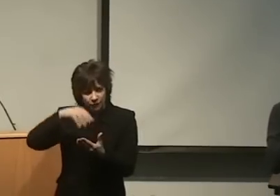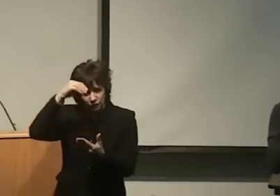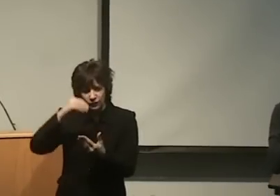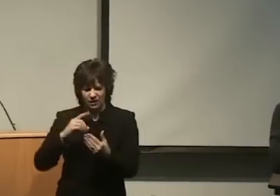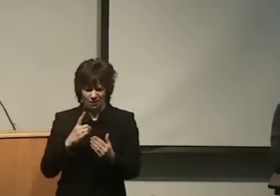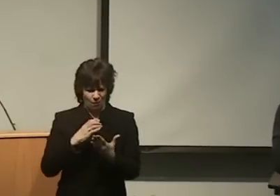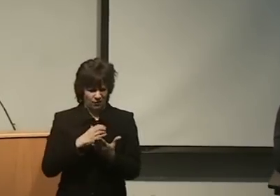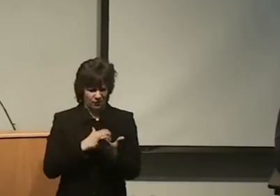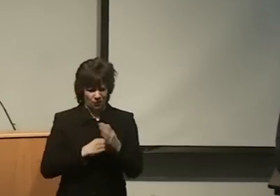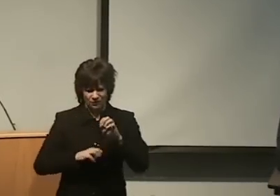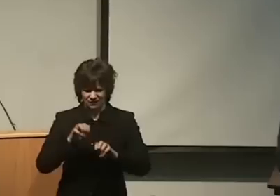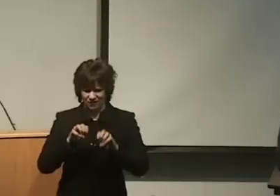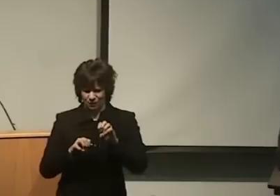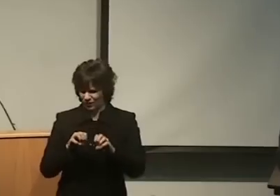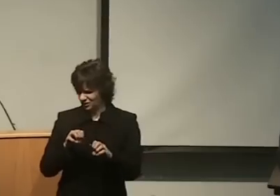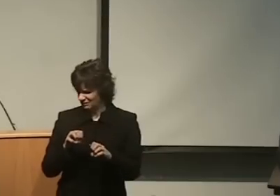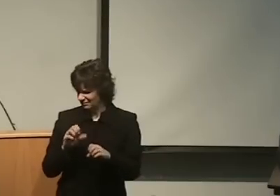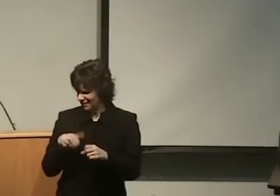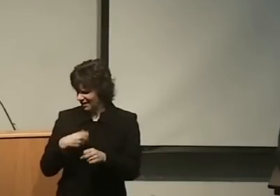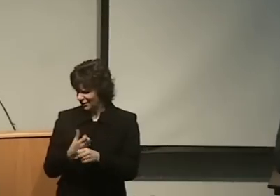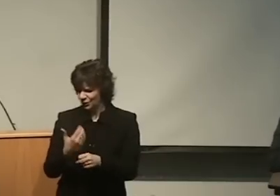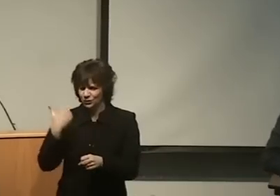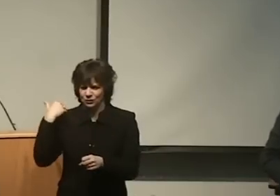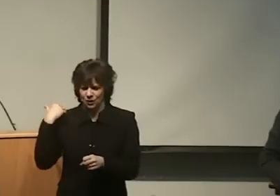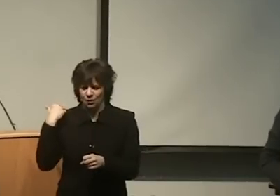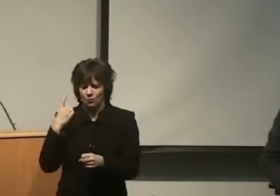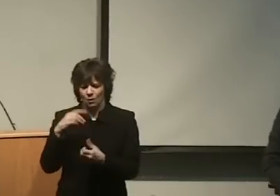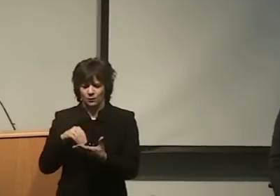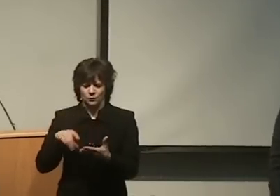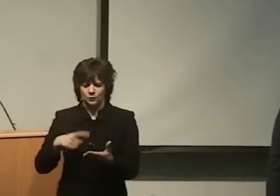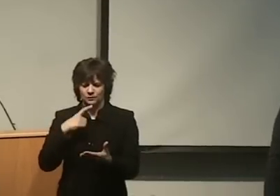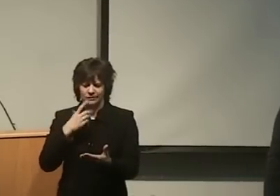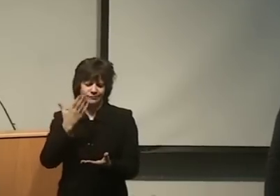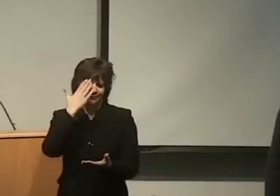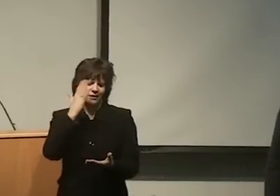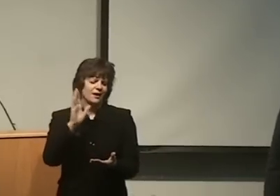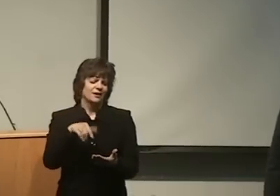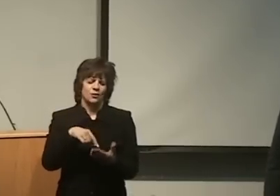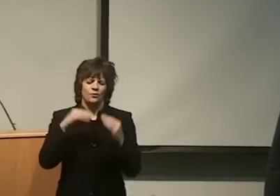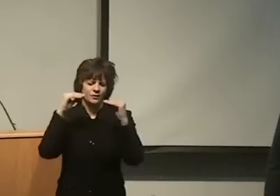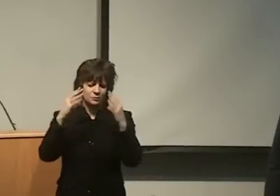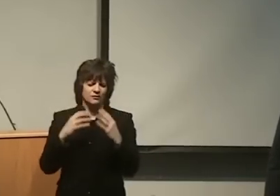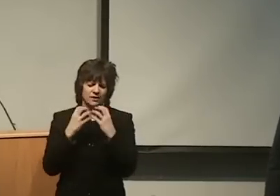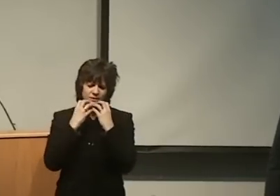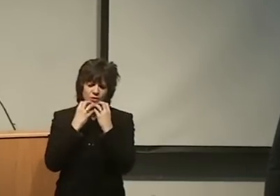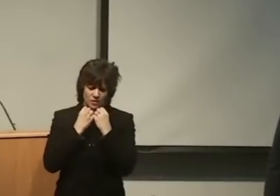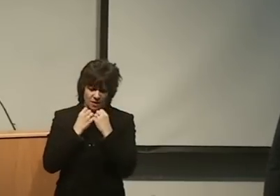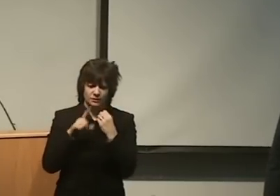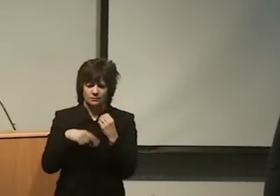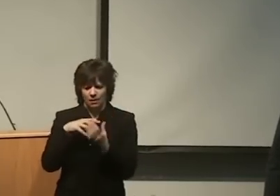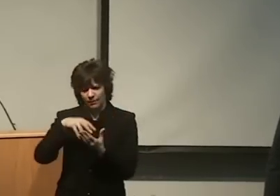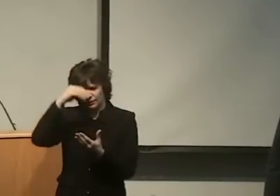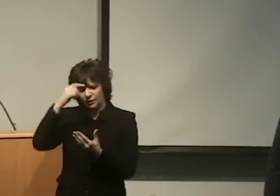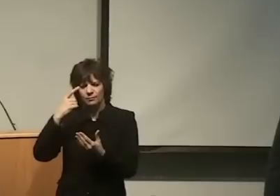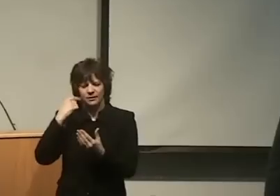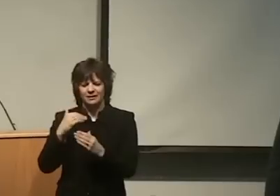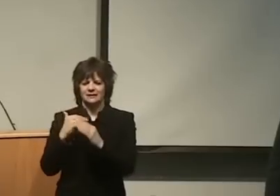from about ten years ago said I know this professor cares about my learning because he sends lots of email.